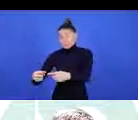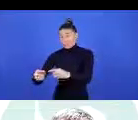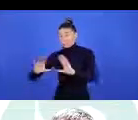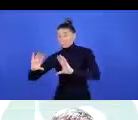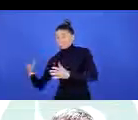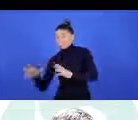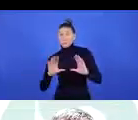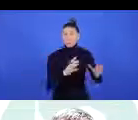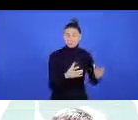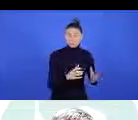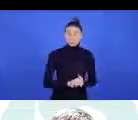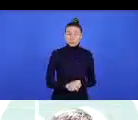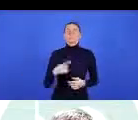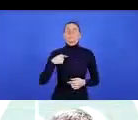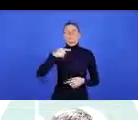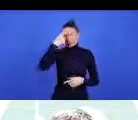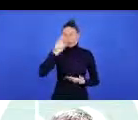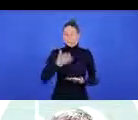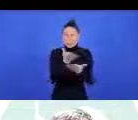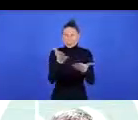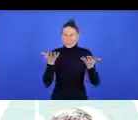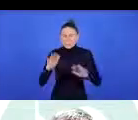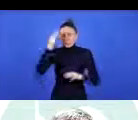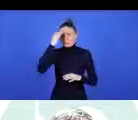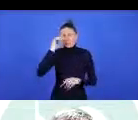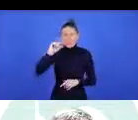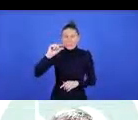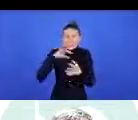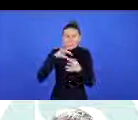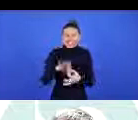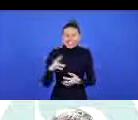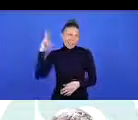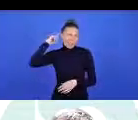over time. I believe that all of